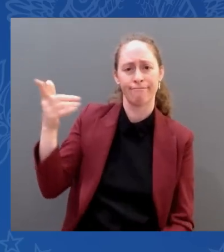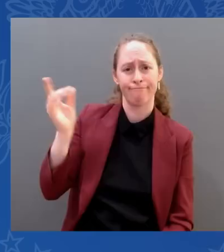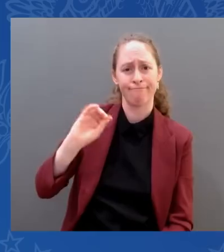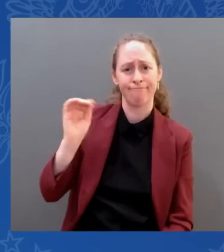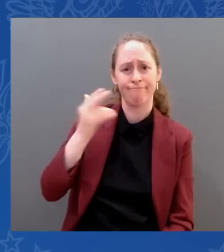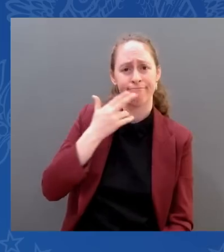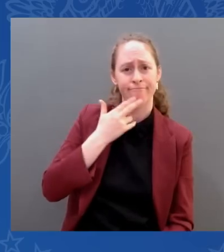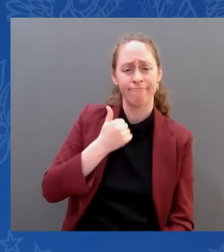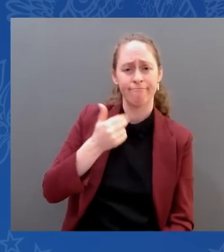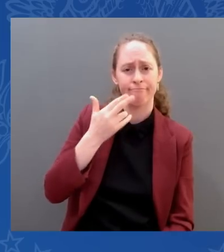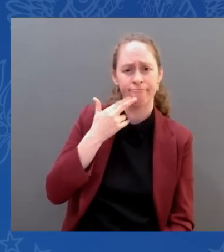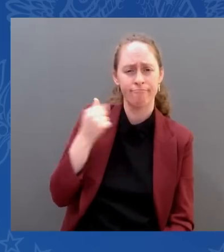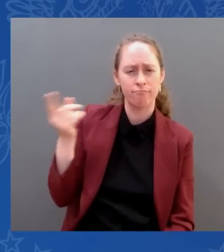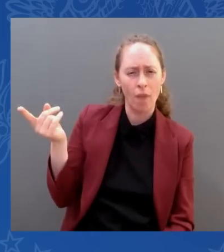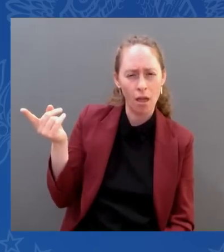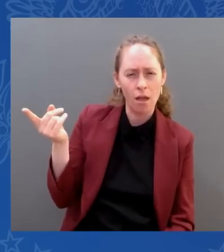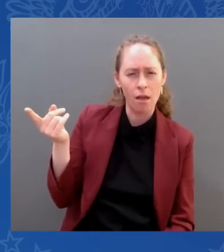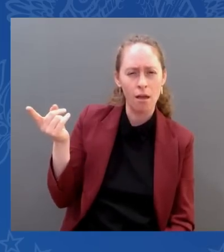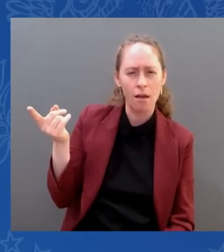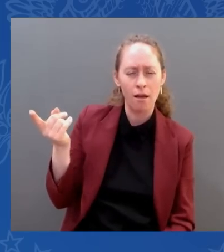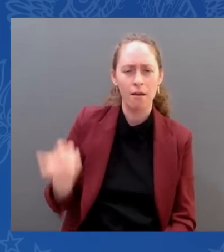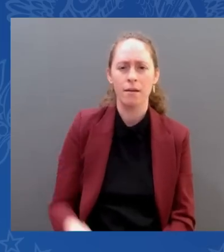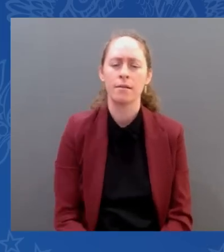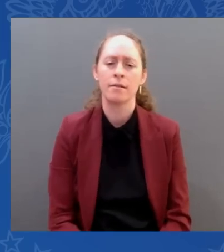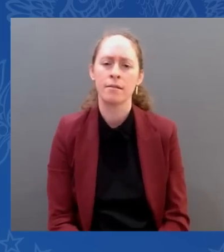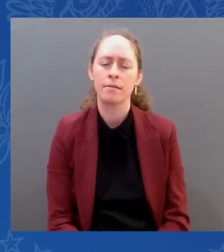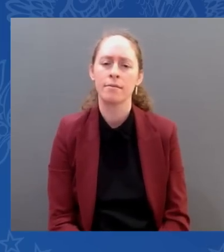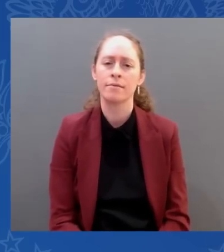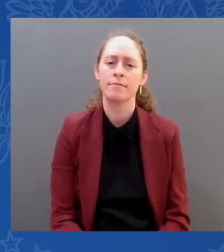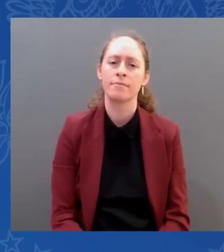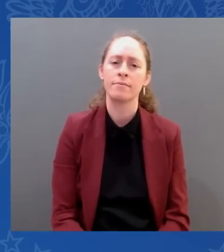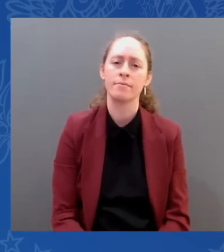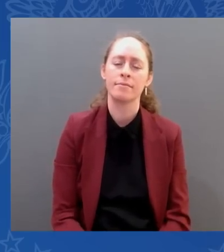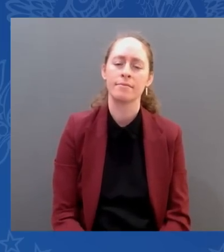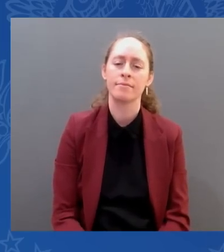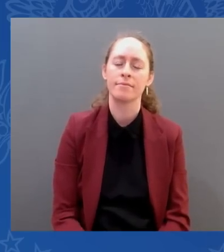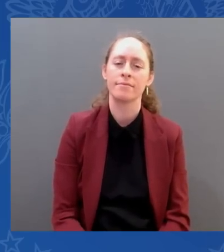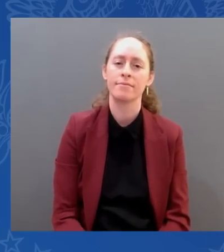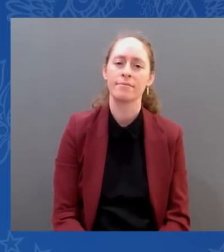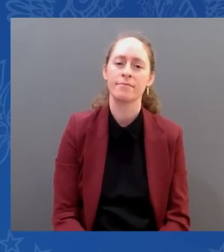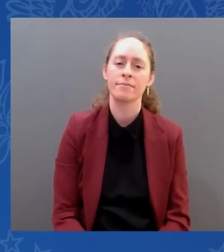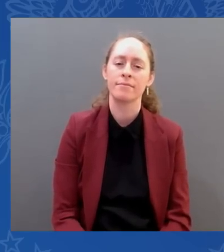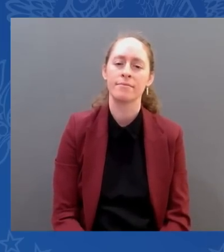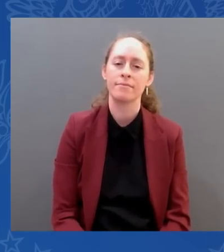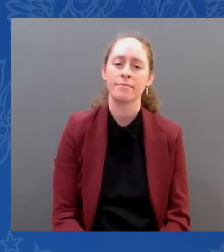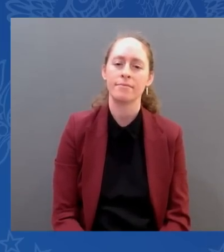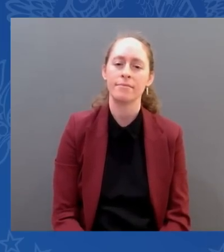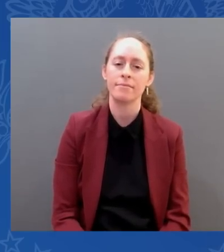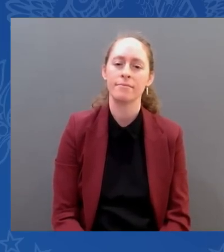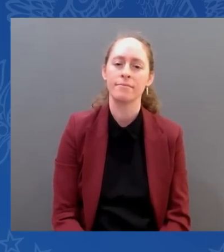and the price is down an average of 400 bucks for people, he wants to eliminate it. Again, we're back at "want to eliminate it" again.